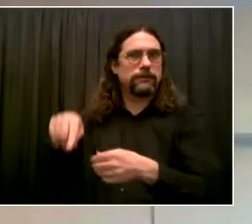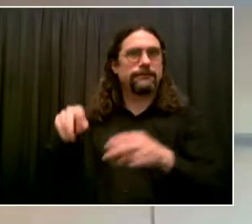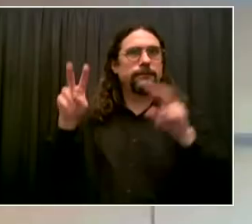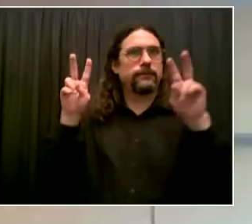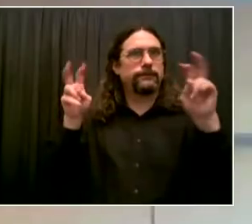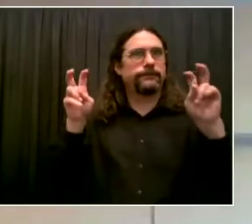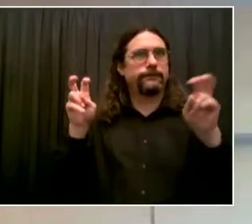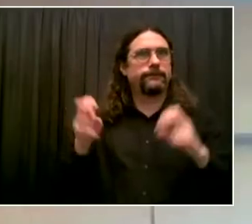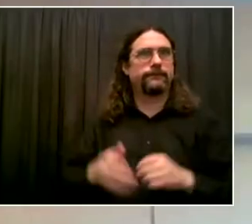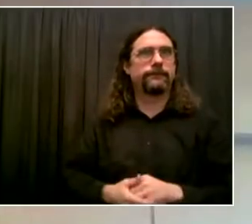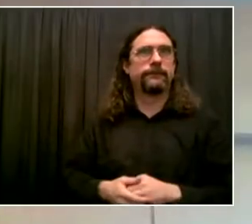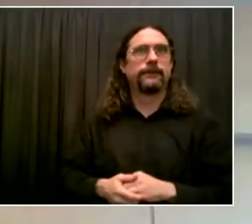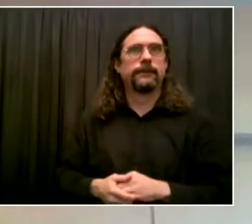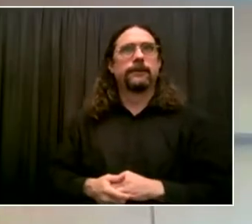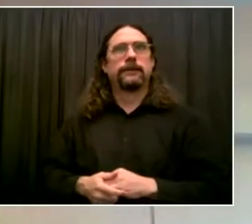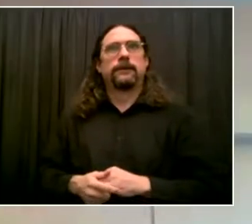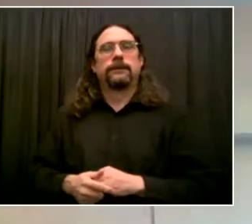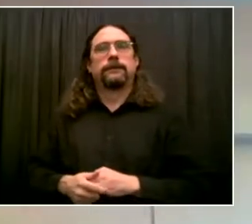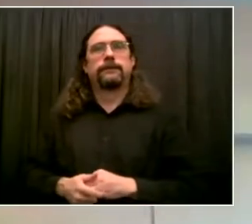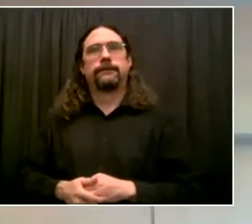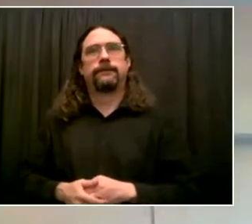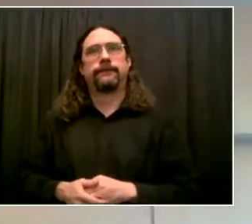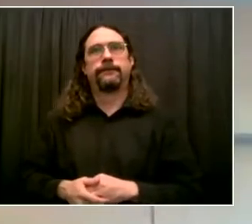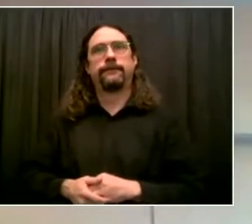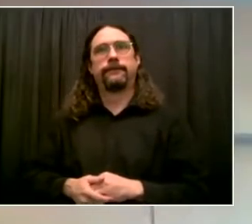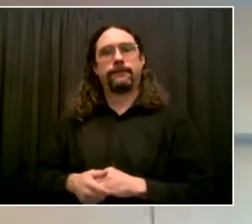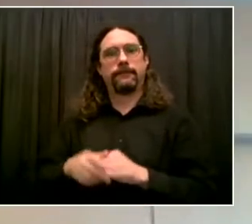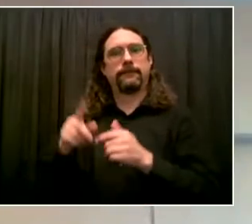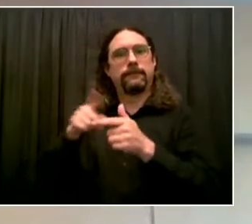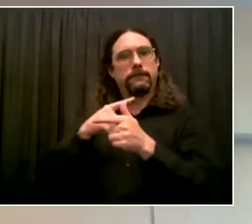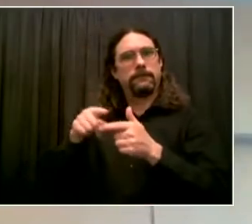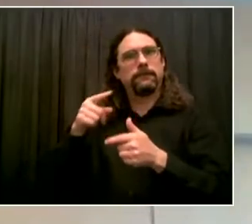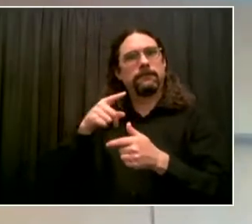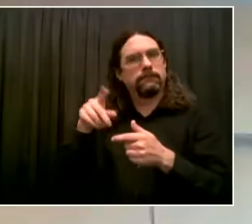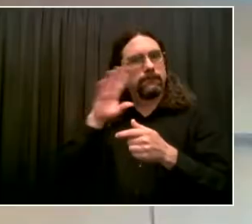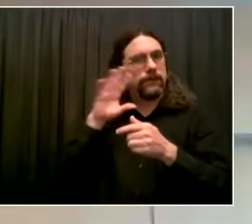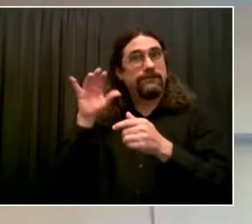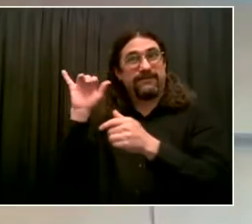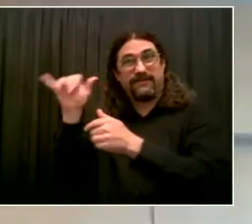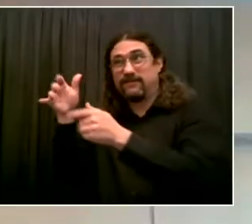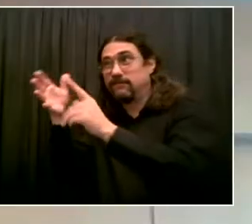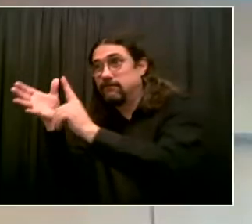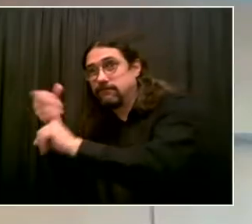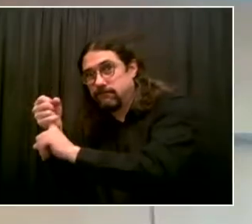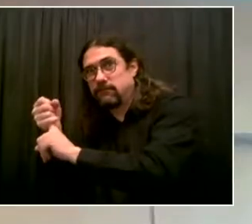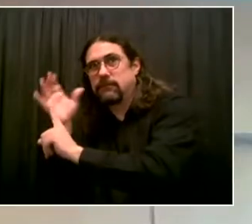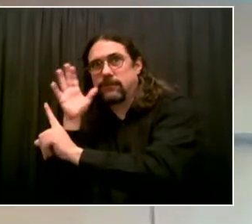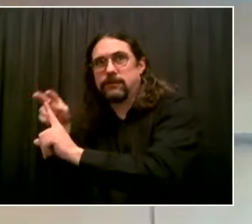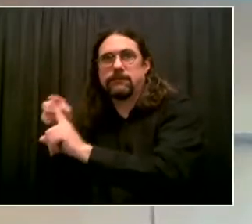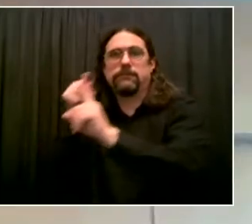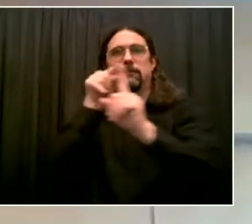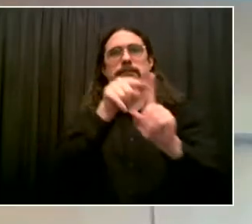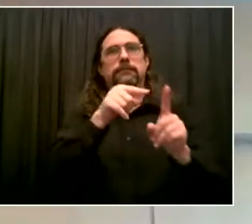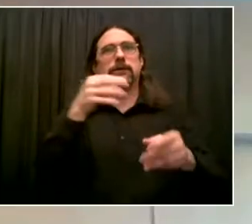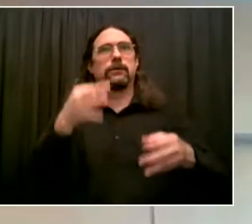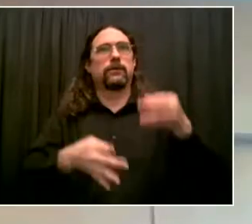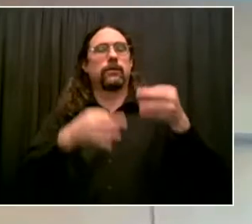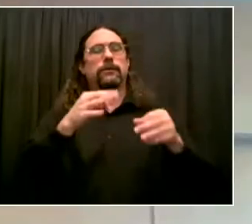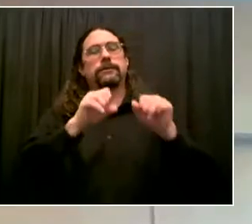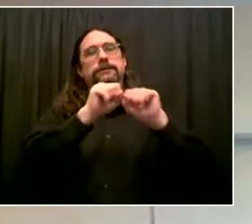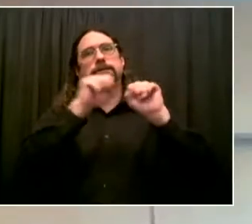EXACTLY THE CASES THE MAYOR AND